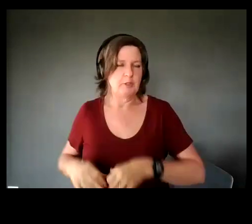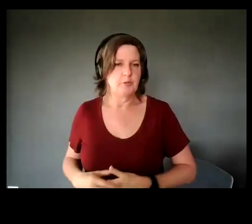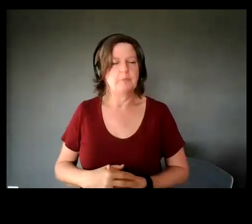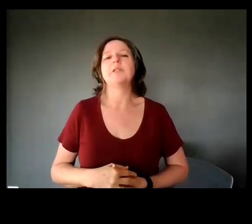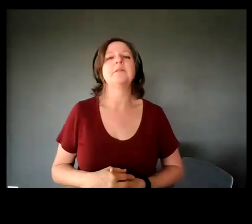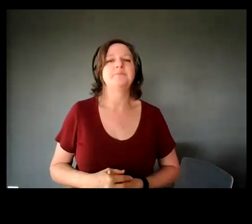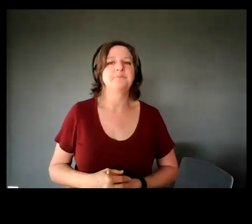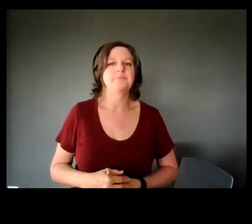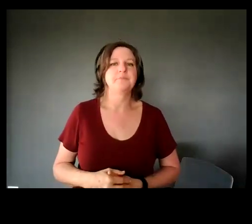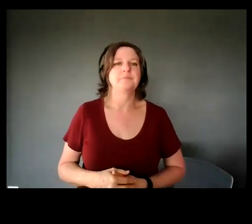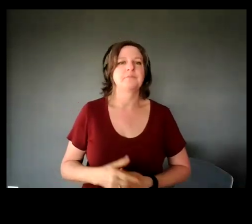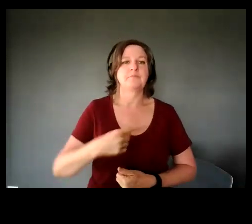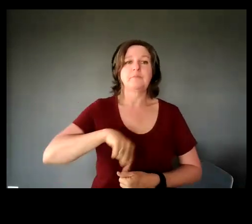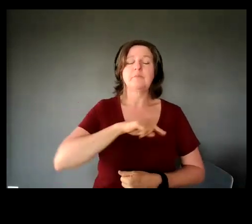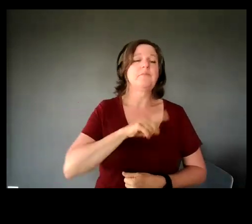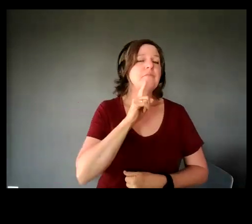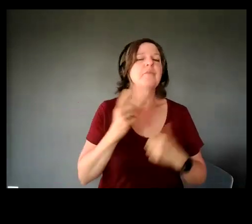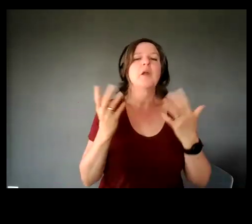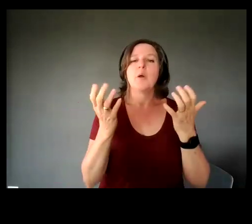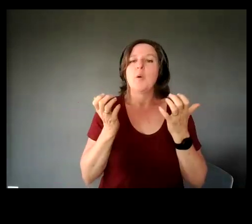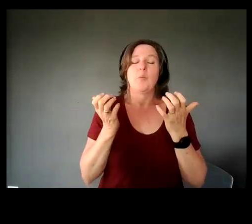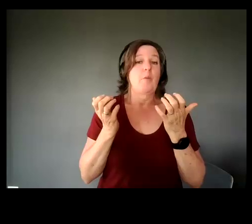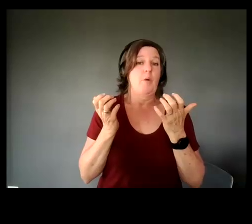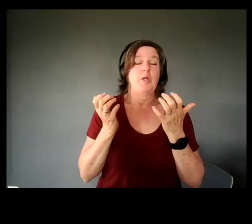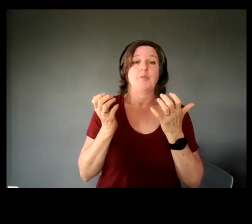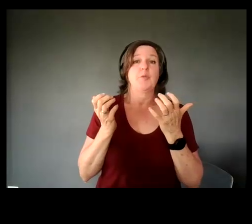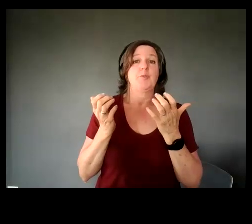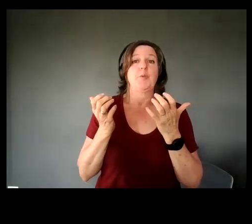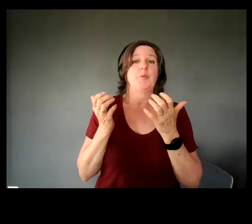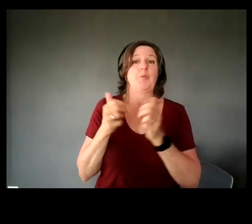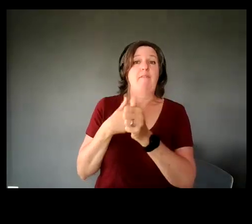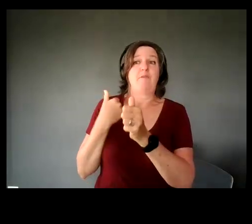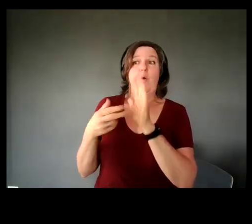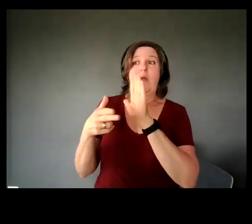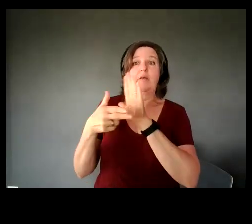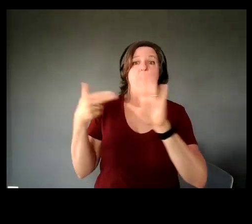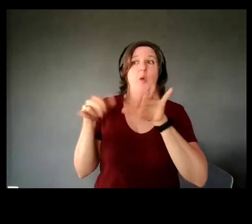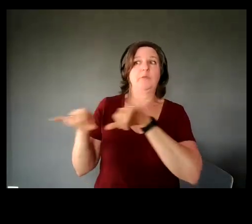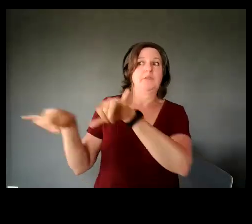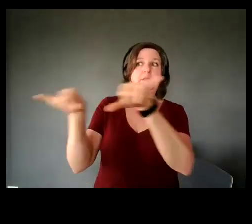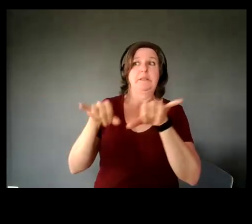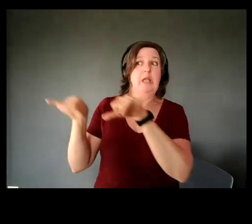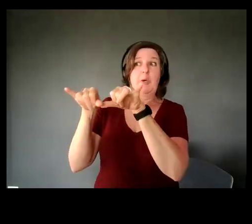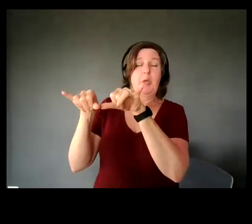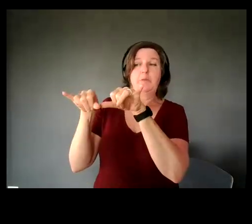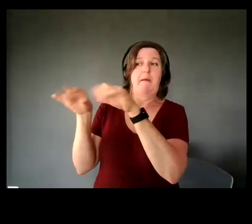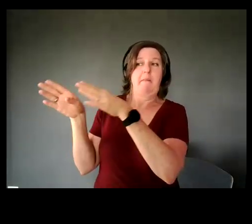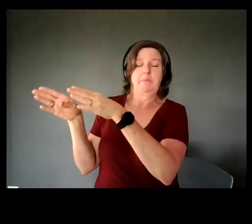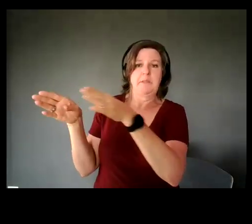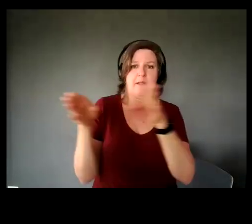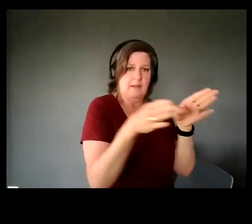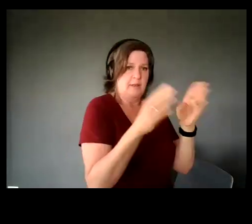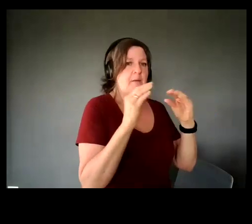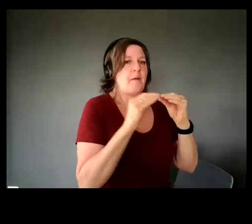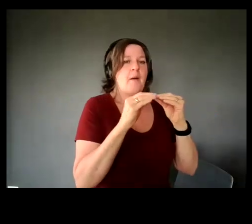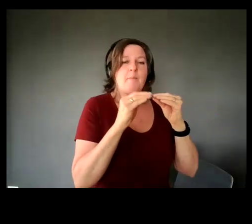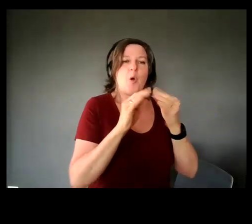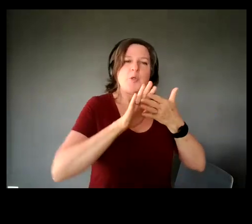So we really want to move away from stereotypes and into the nuanced thriving complicated and evolving disability culture.